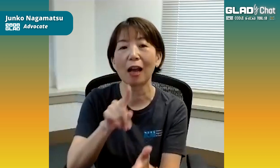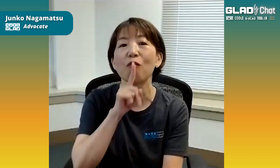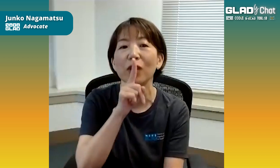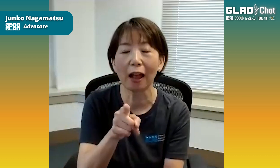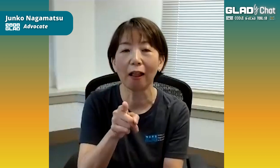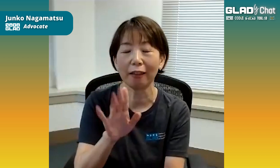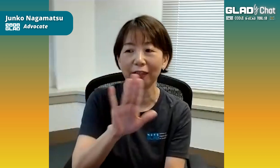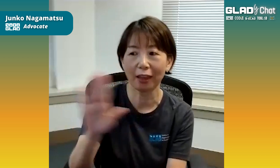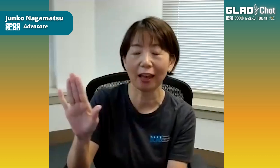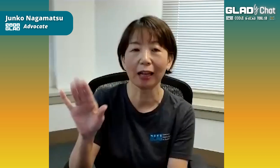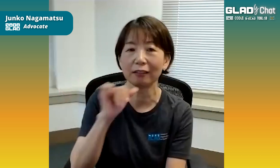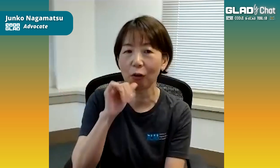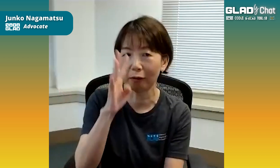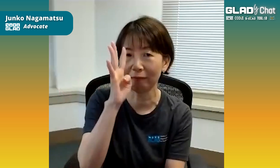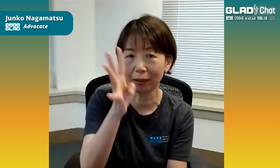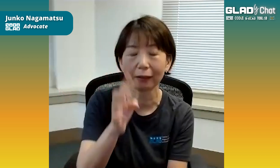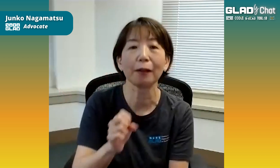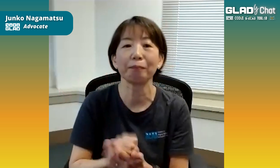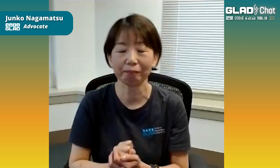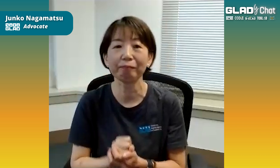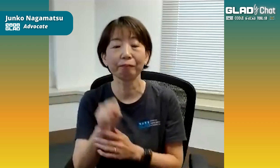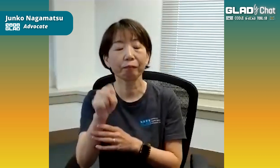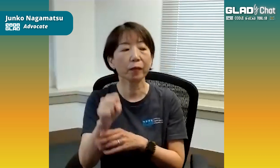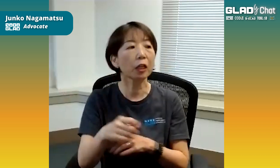to learn directly from people, not something pretend.